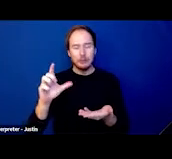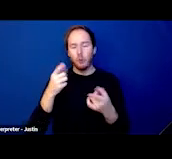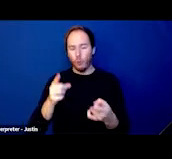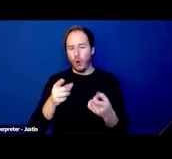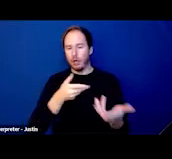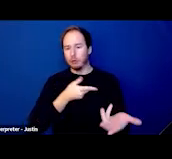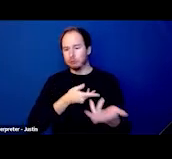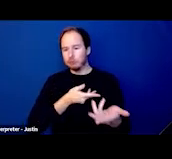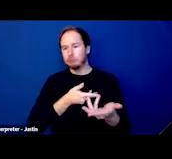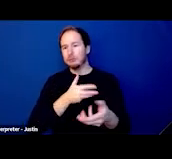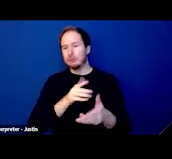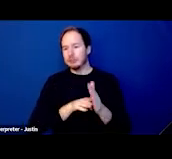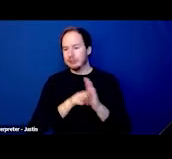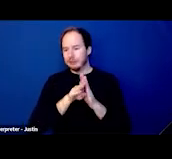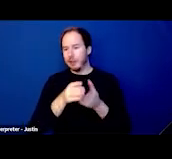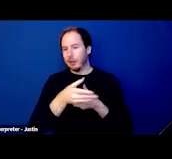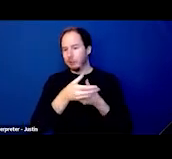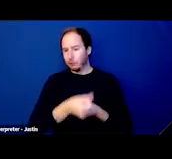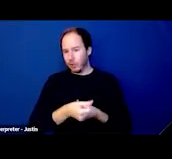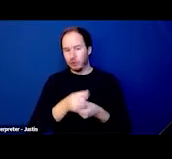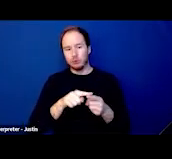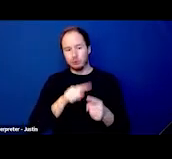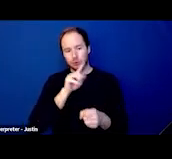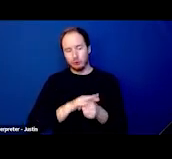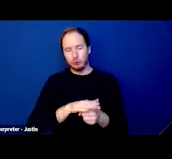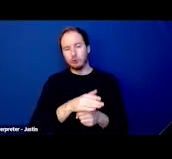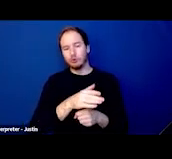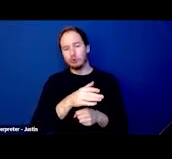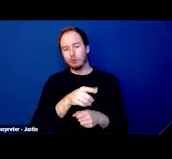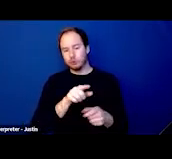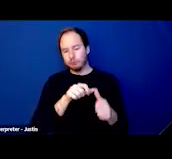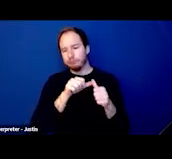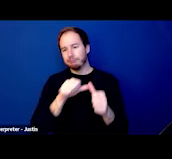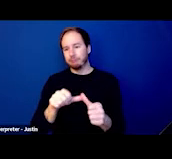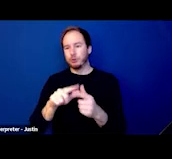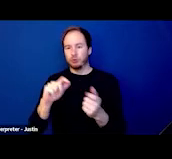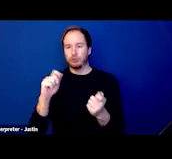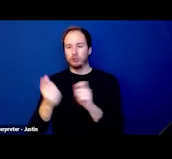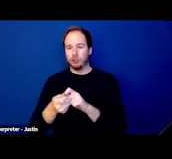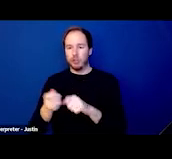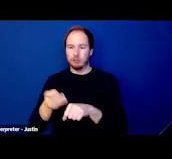and you're building that trust to keep making those changes and keep moving along their journey.